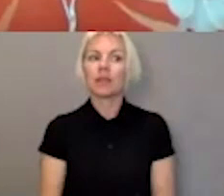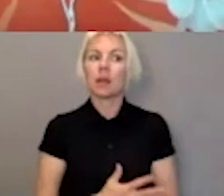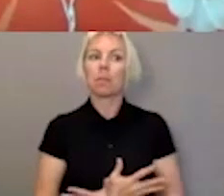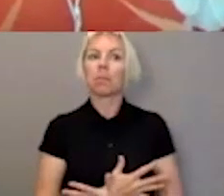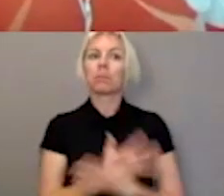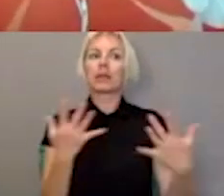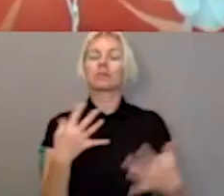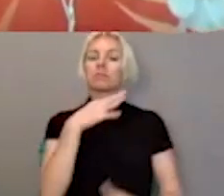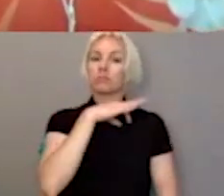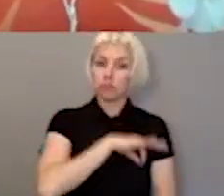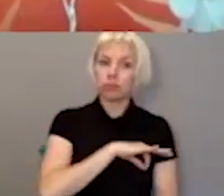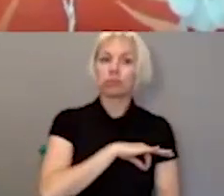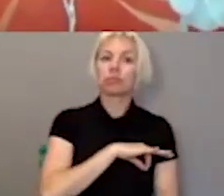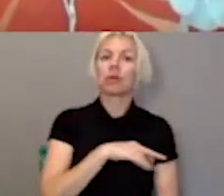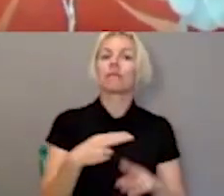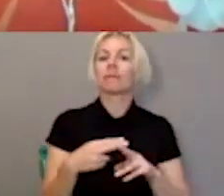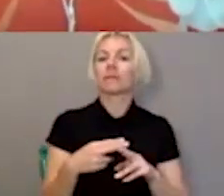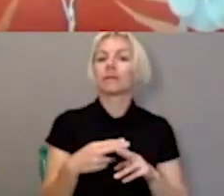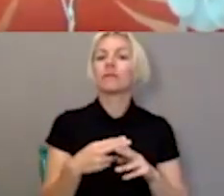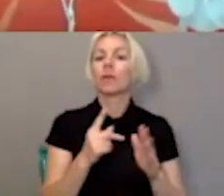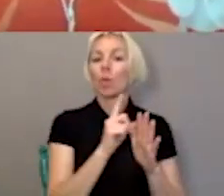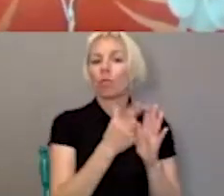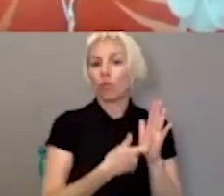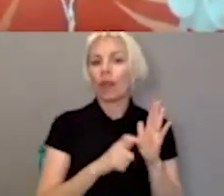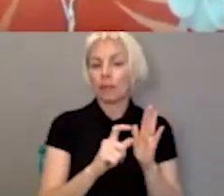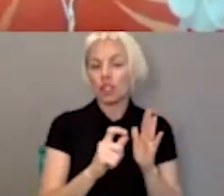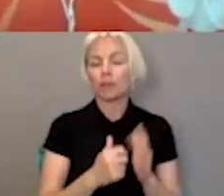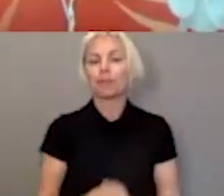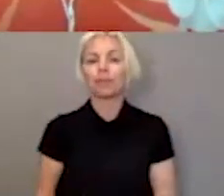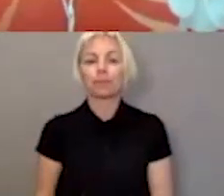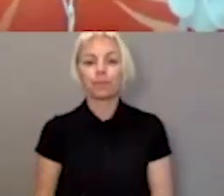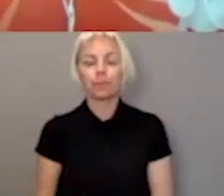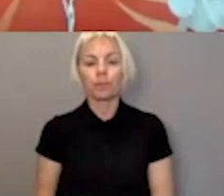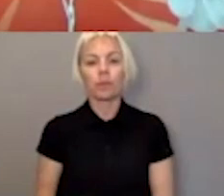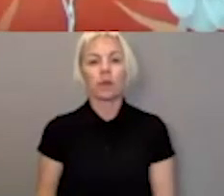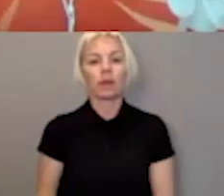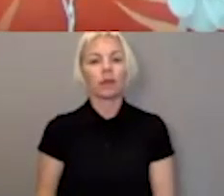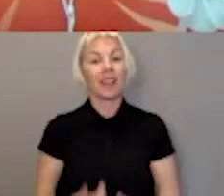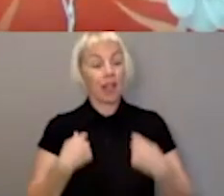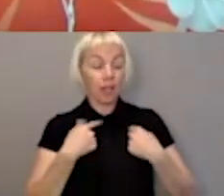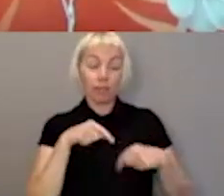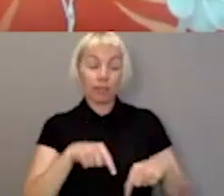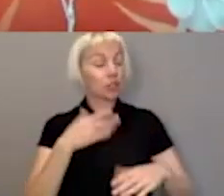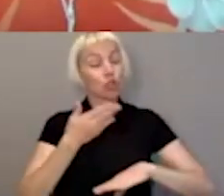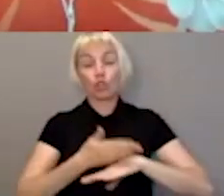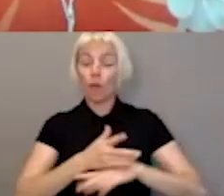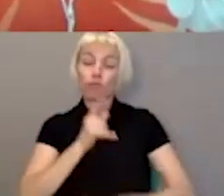And I really do hold this job so dear, because I think that it's such an honour to be able